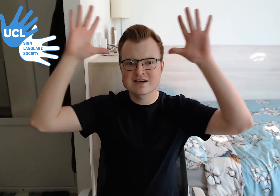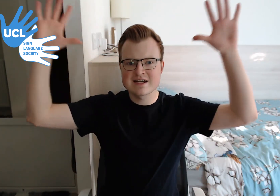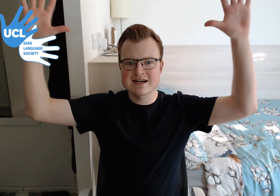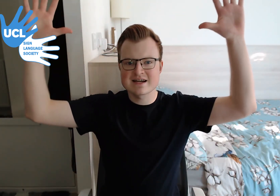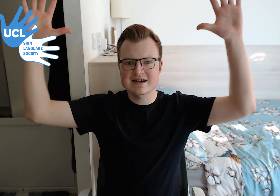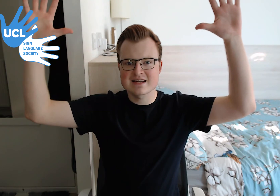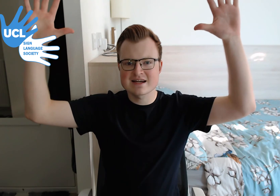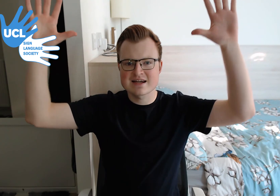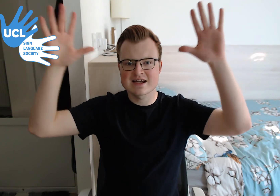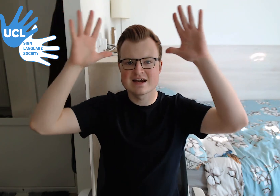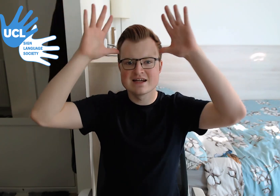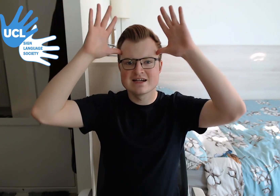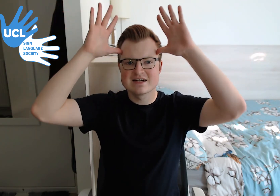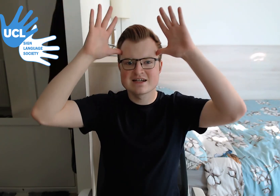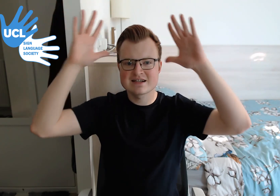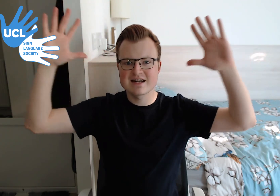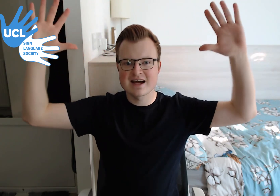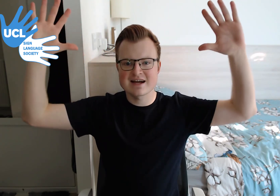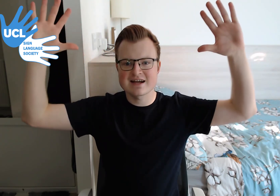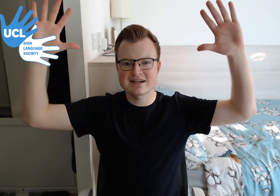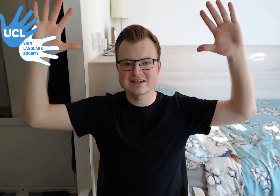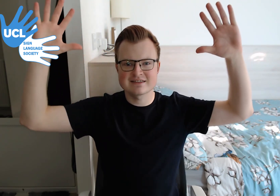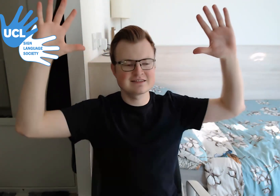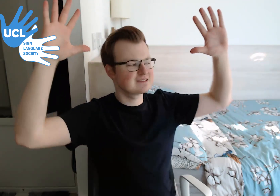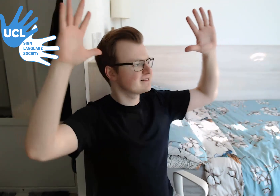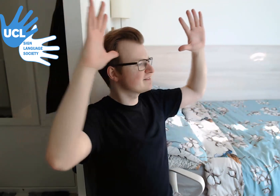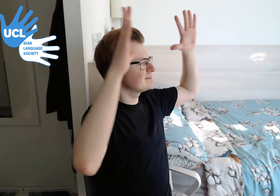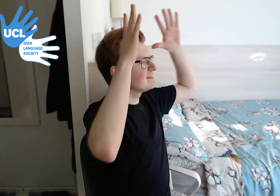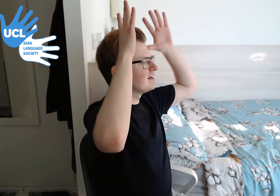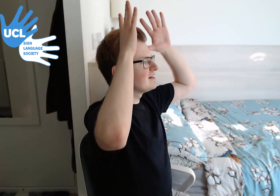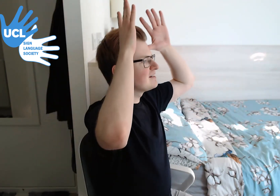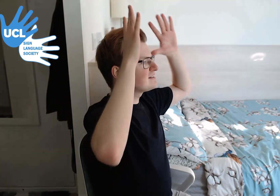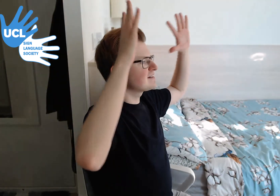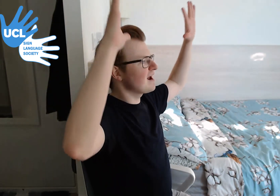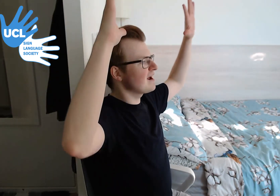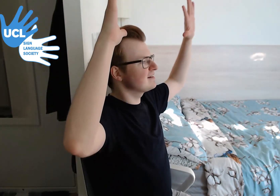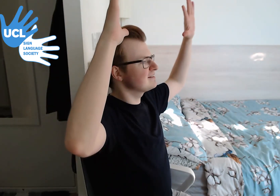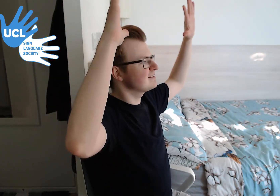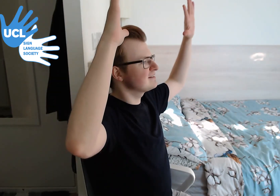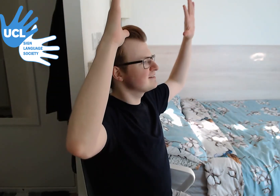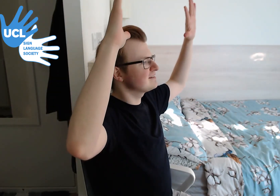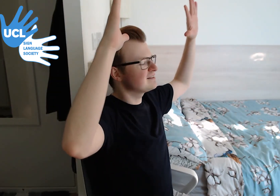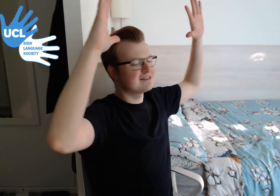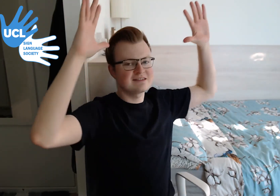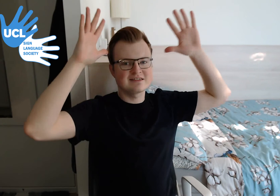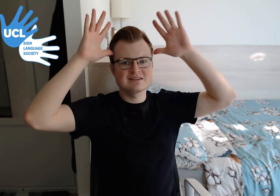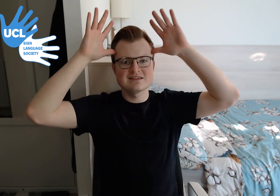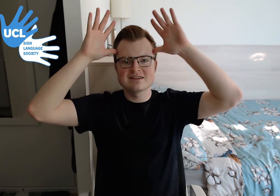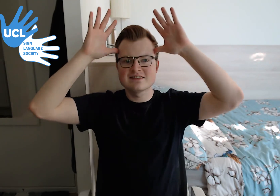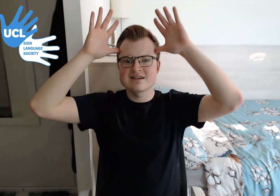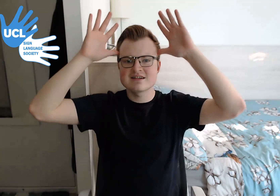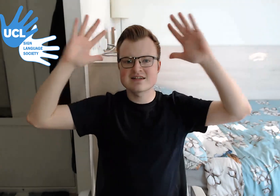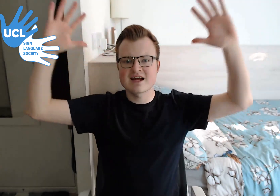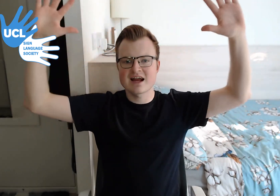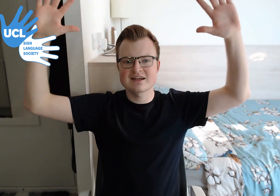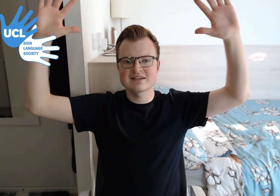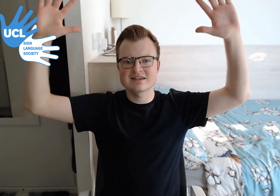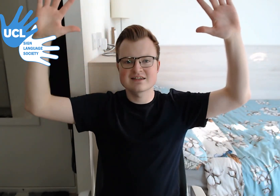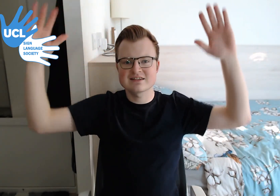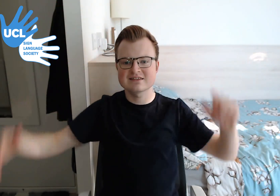Deer